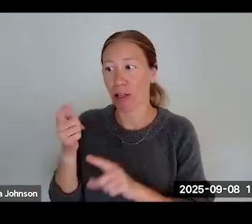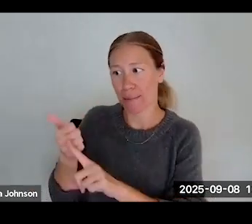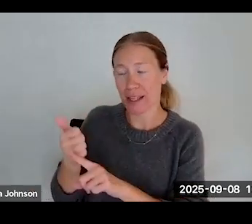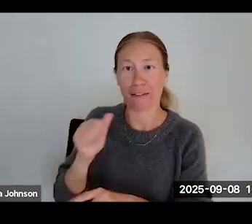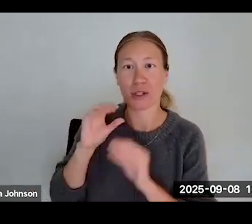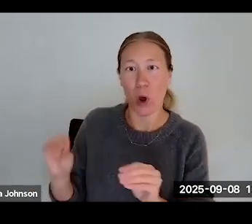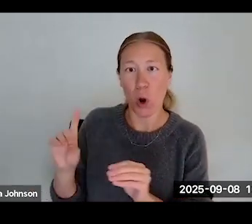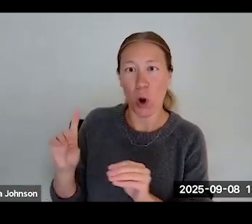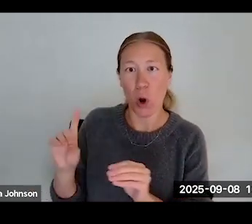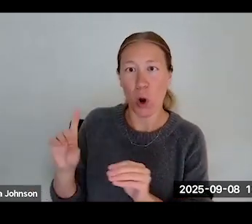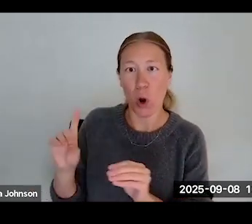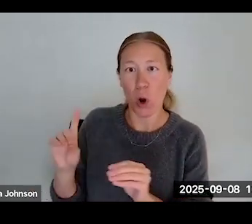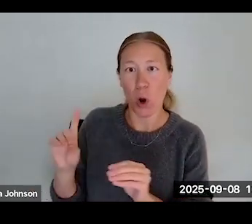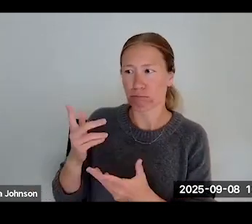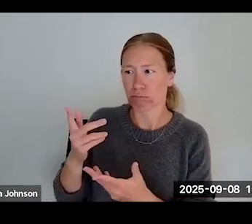but are regarded as having a disability.